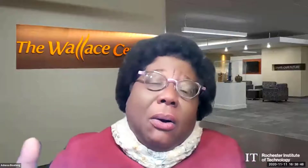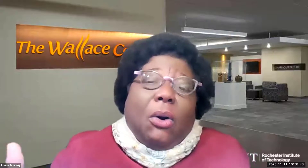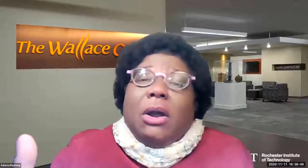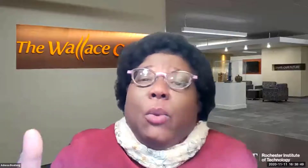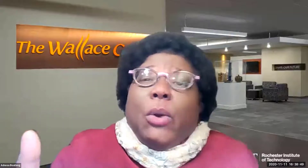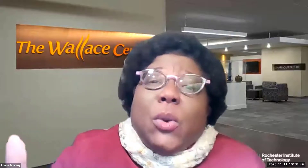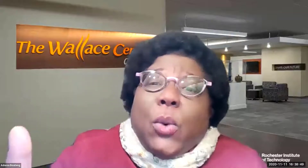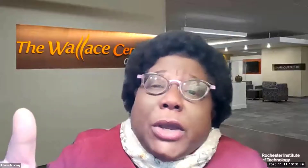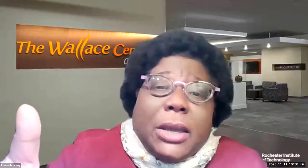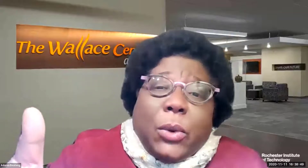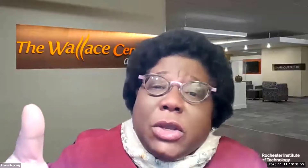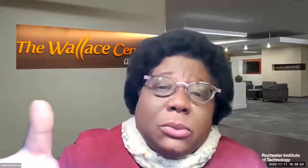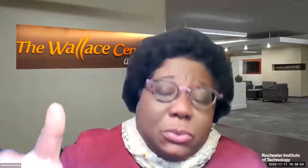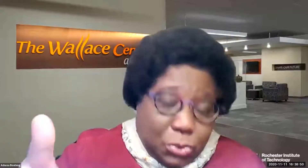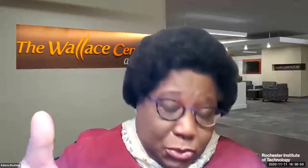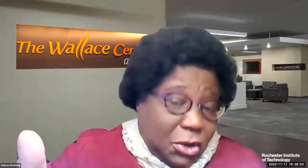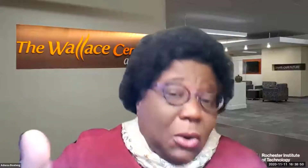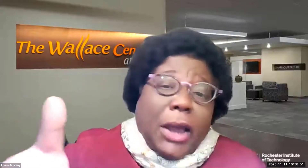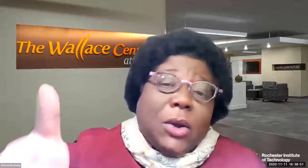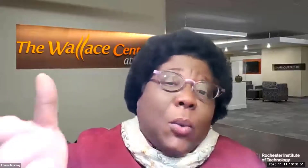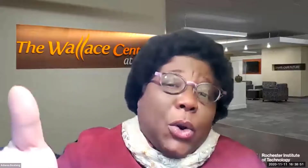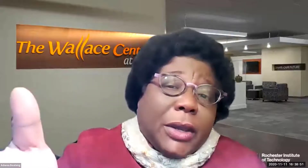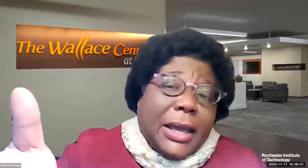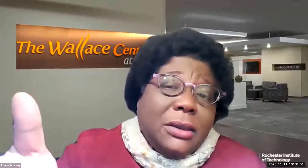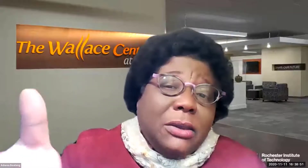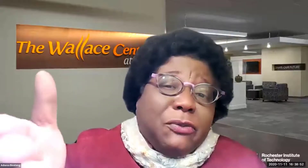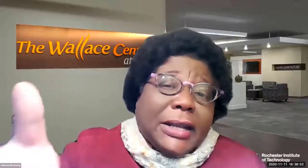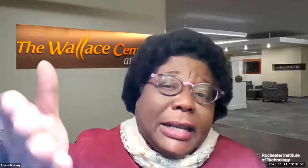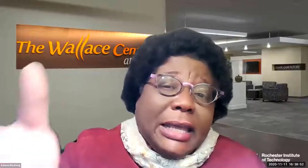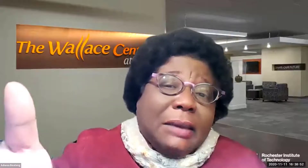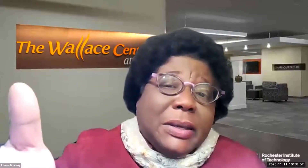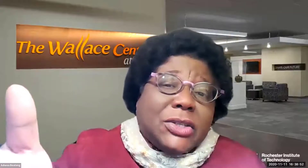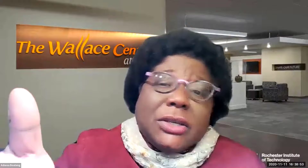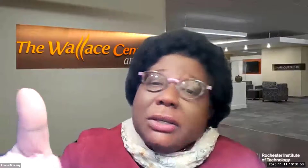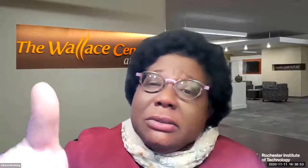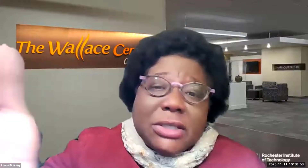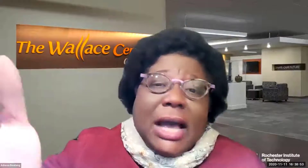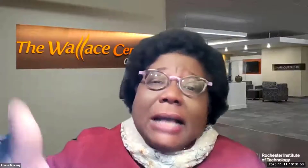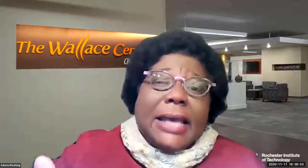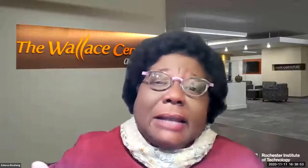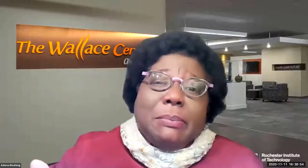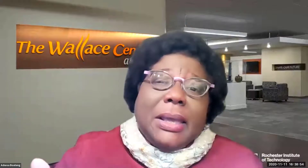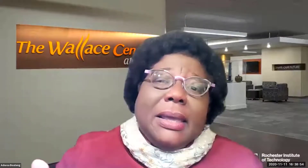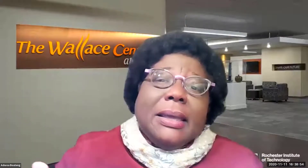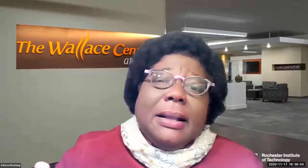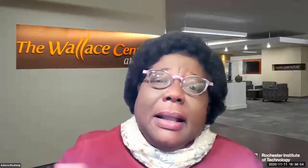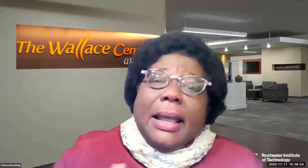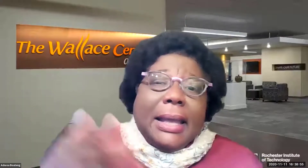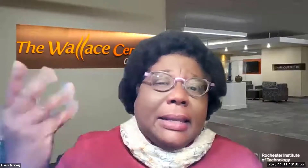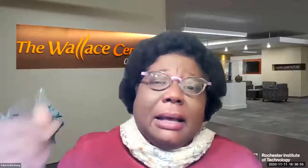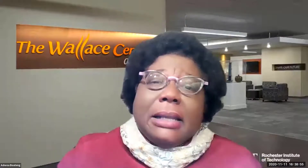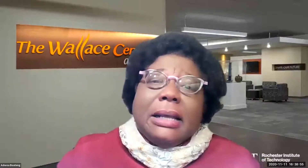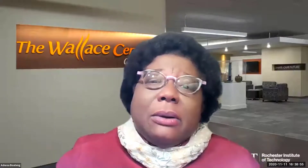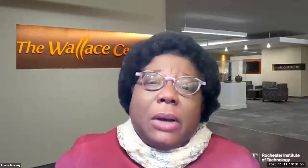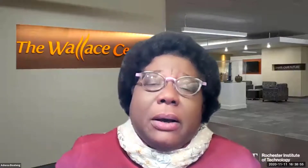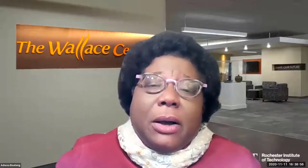Adwoa Boateng: Or were you working with you. So while you're working you find an image, just contact me and I'll walk you through it and you